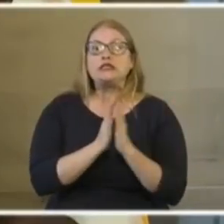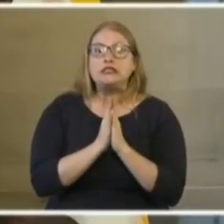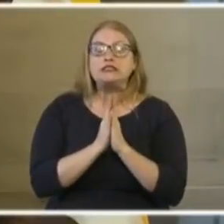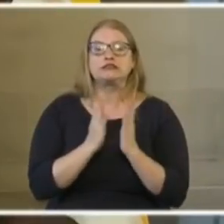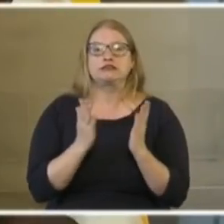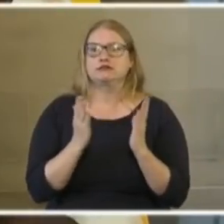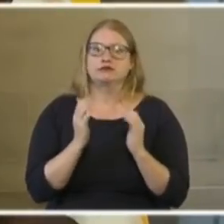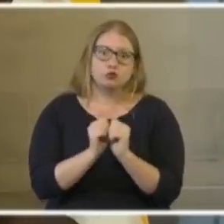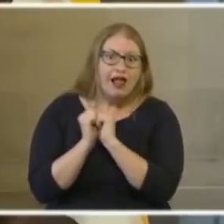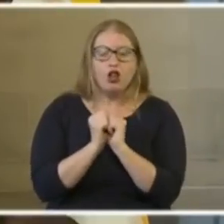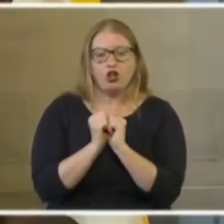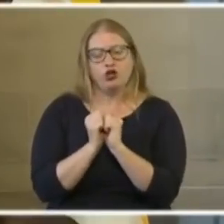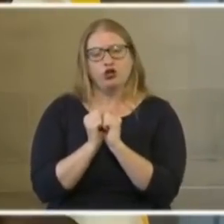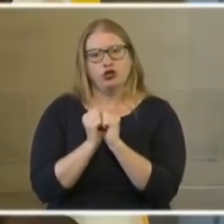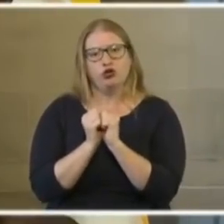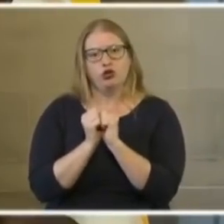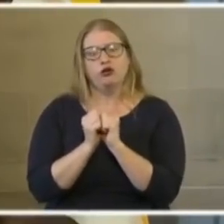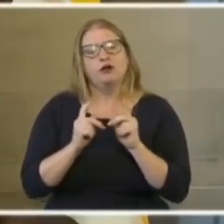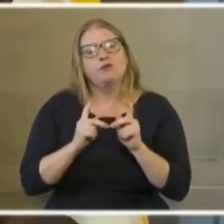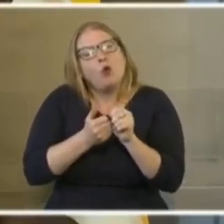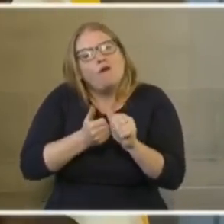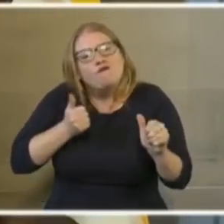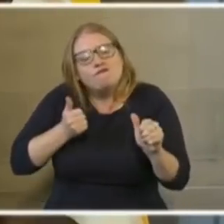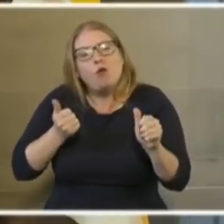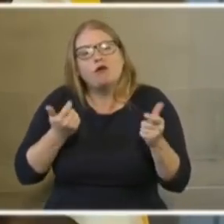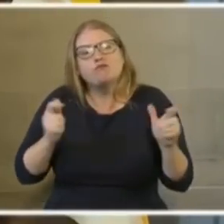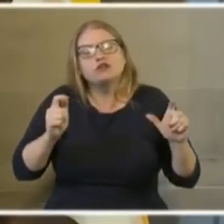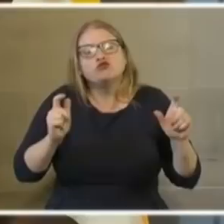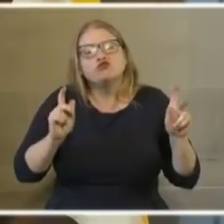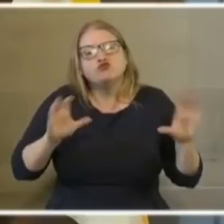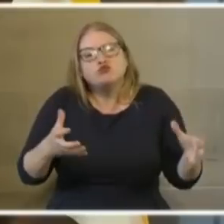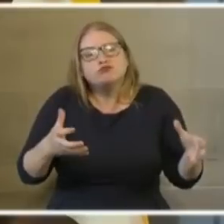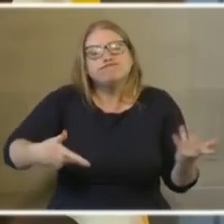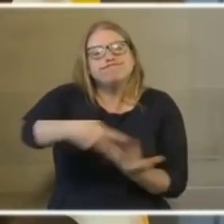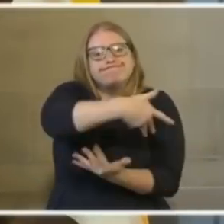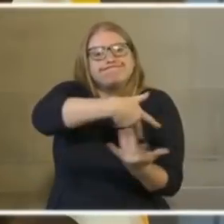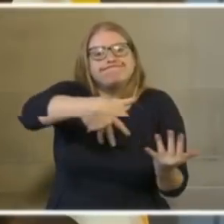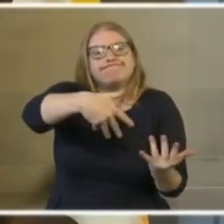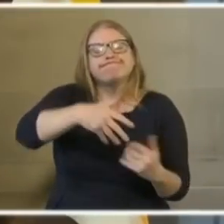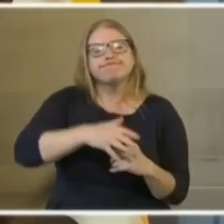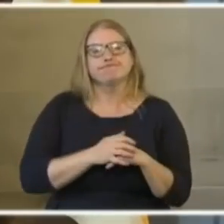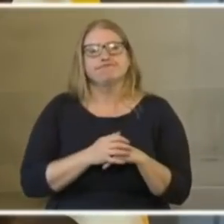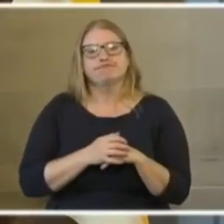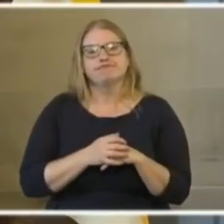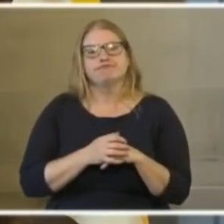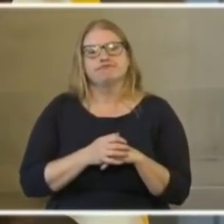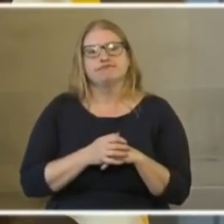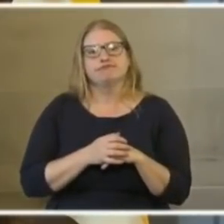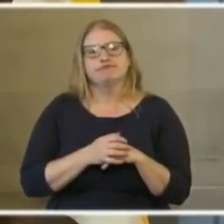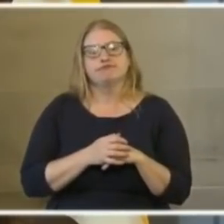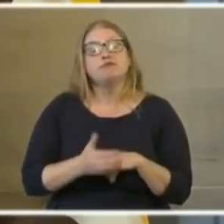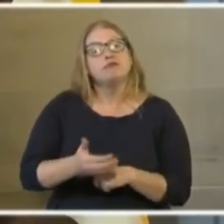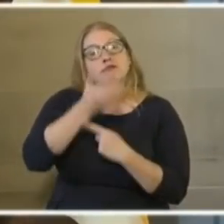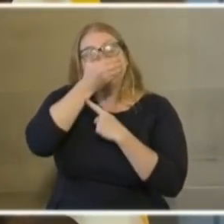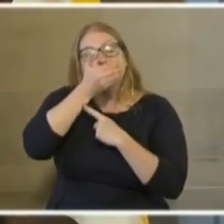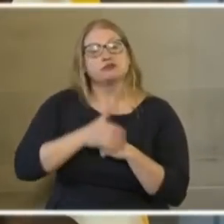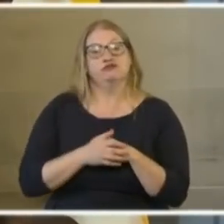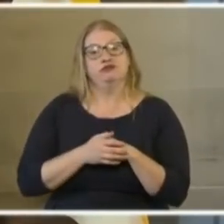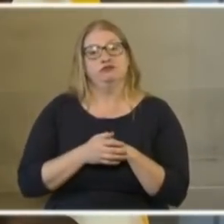YEAR. FOR THOSE WHO DID GO OUT, WE ASKED COLLECTIVELY THAT PEOPLE